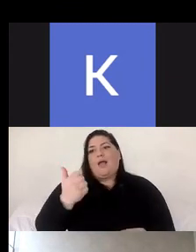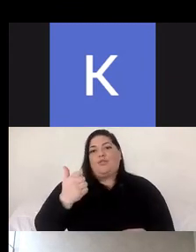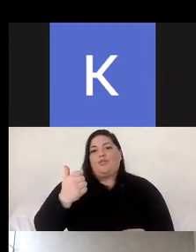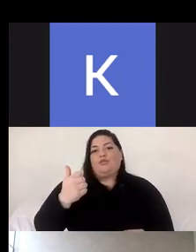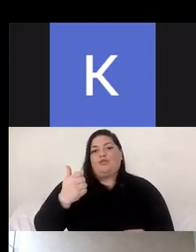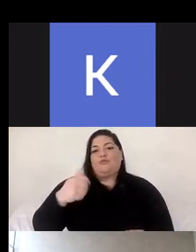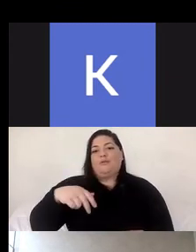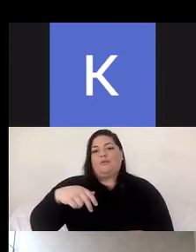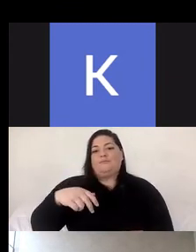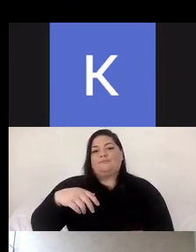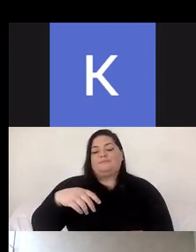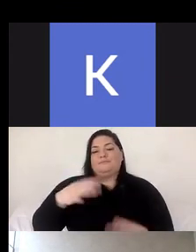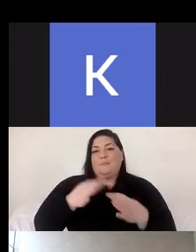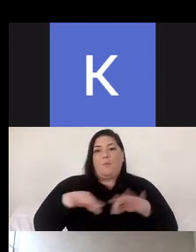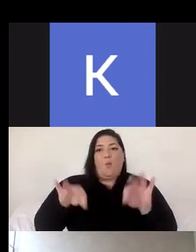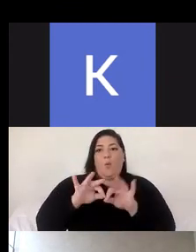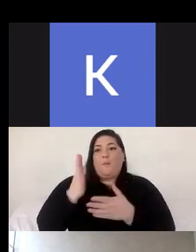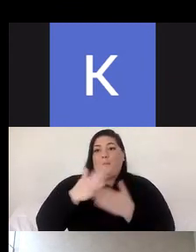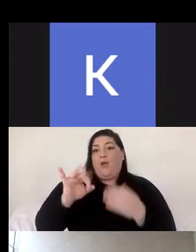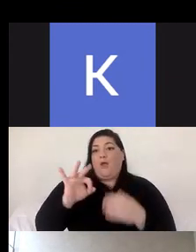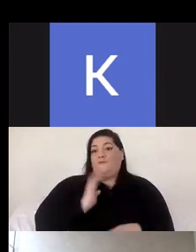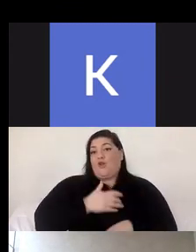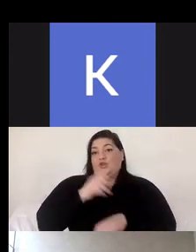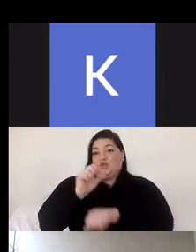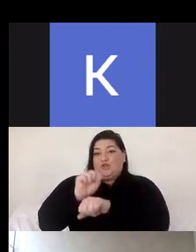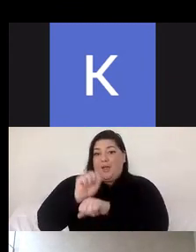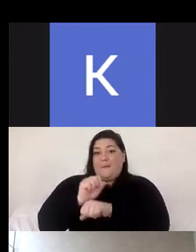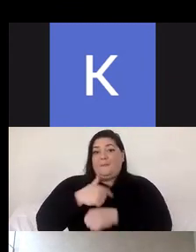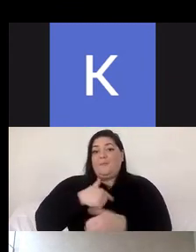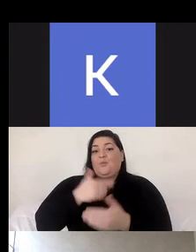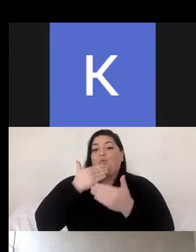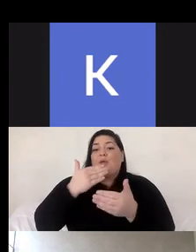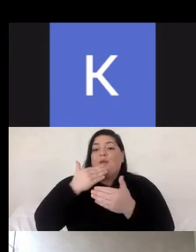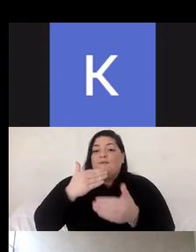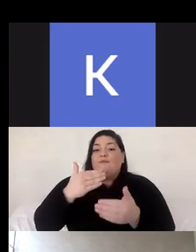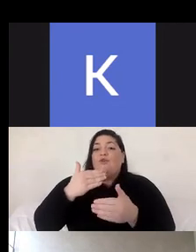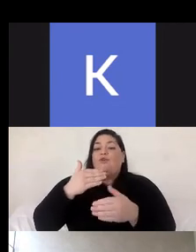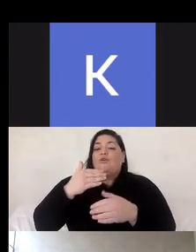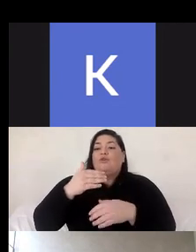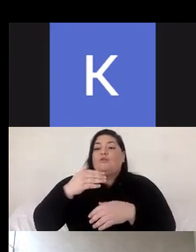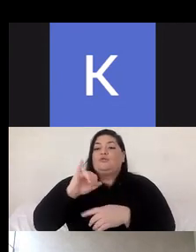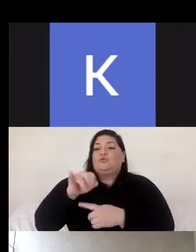of our job for me, and I'm grateful to Erika and Julia